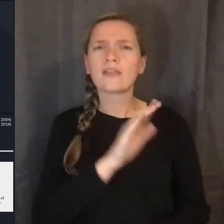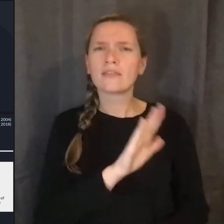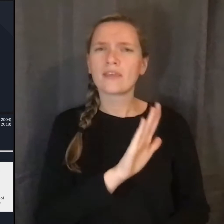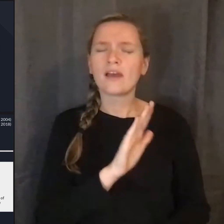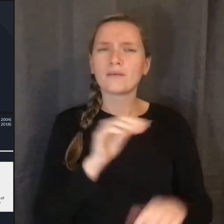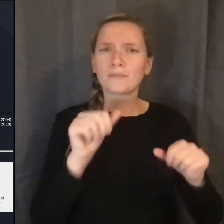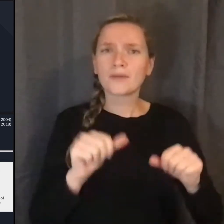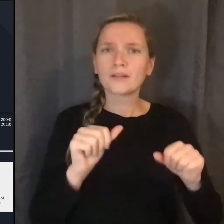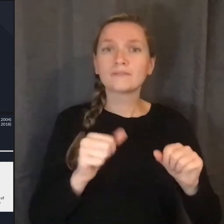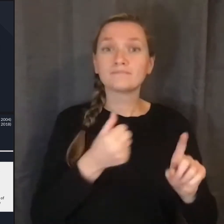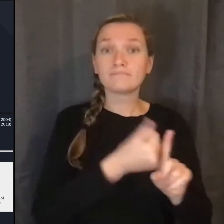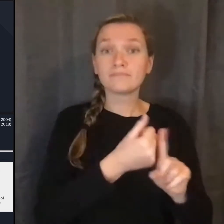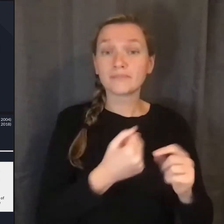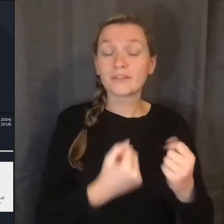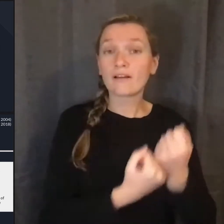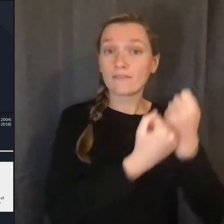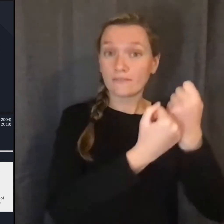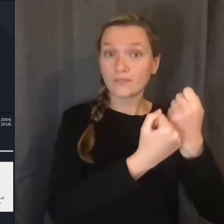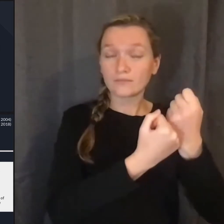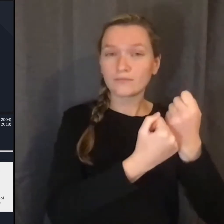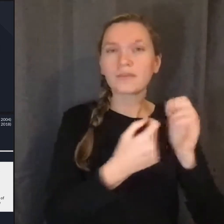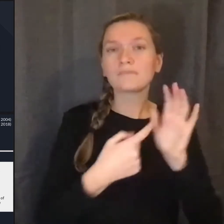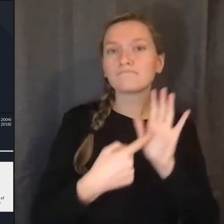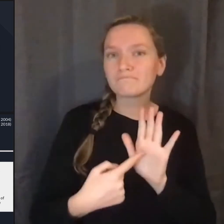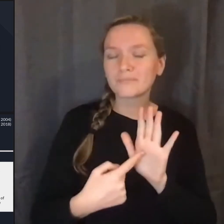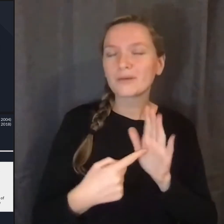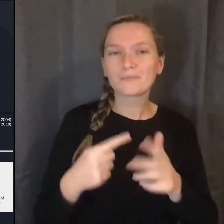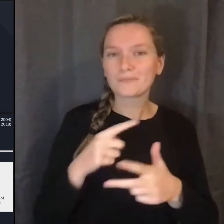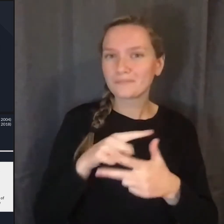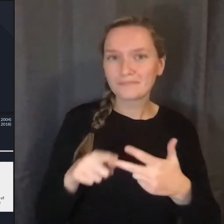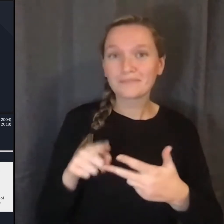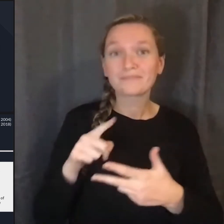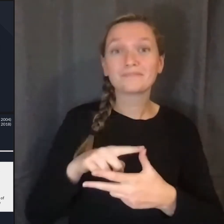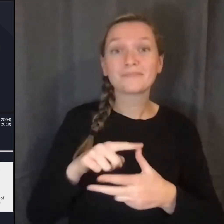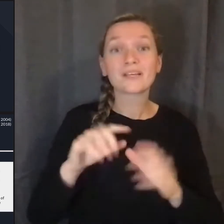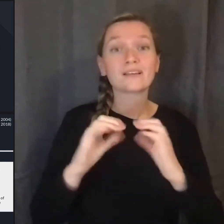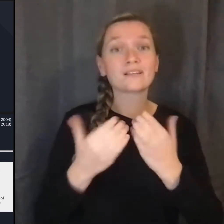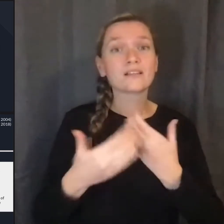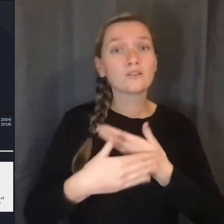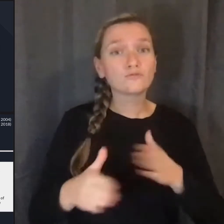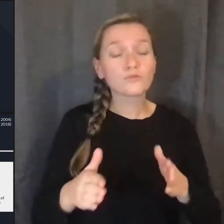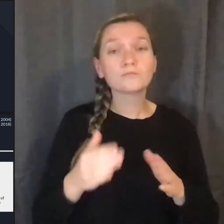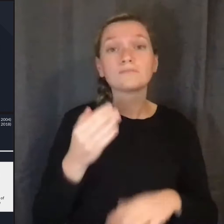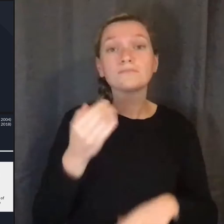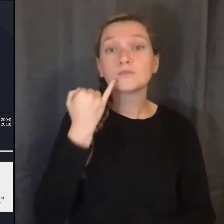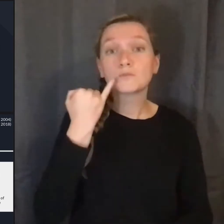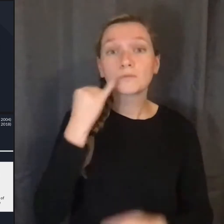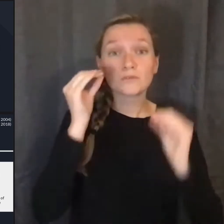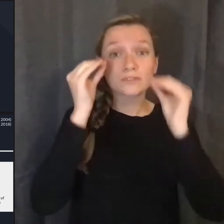and their ability to self-advocate. Some examples of this includes being in a classroom